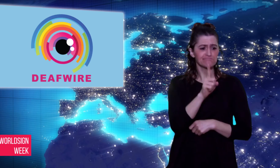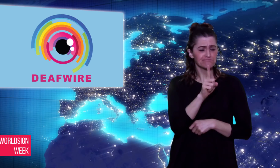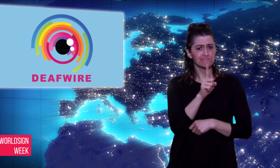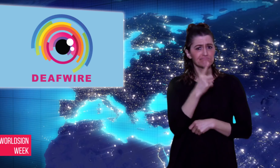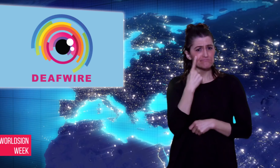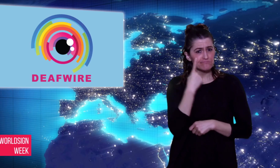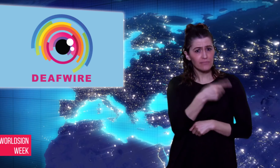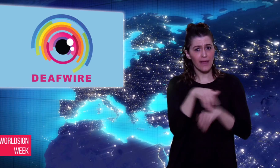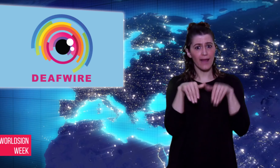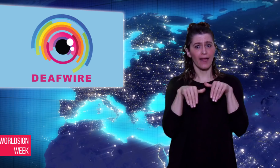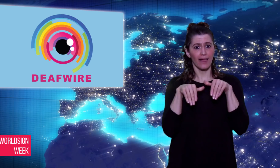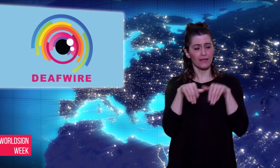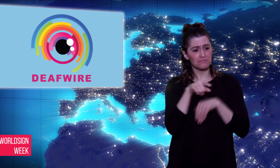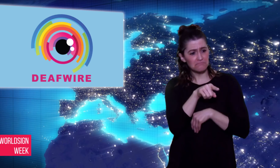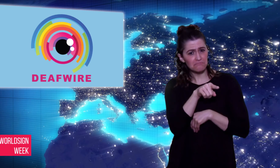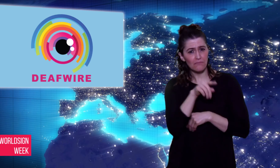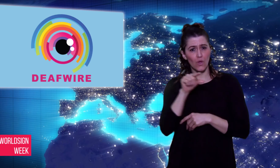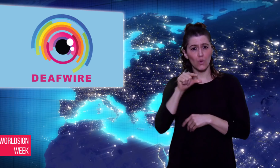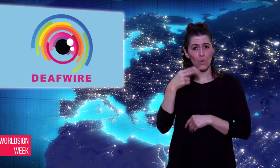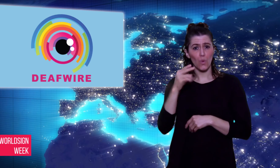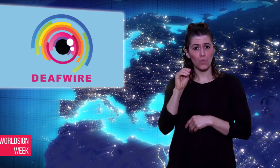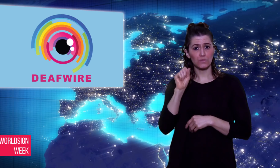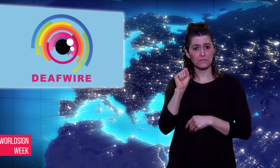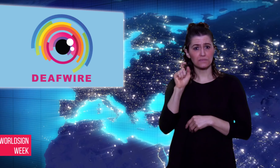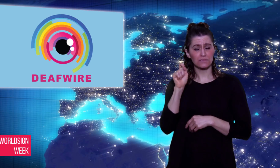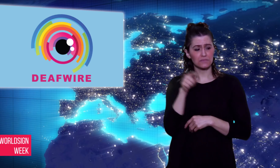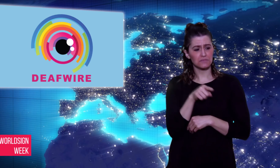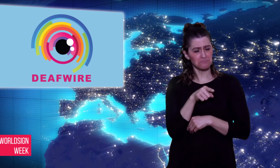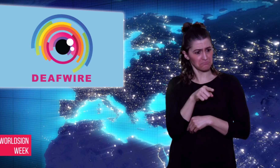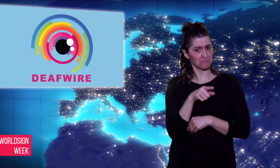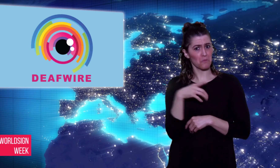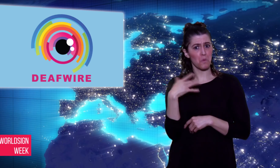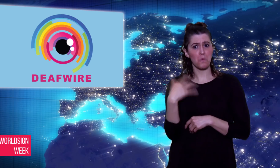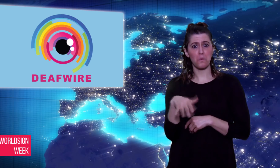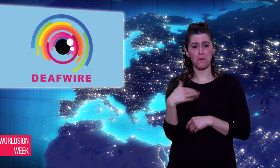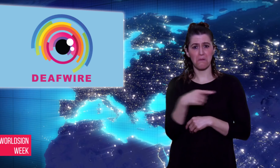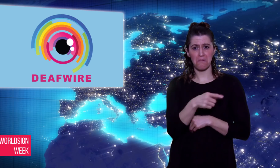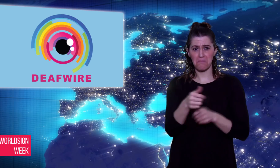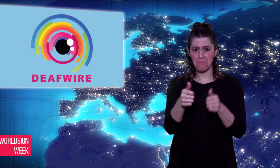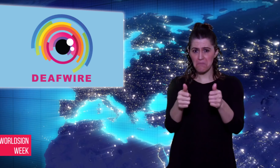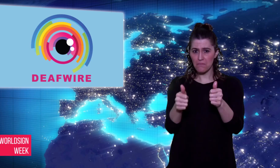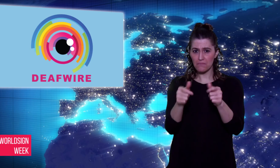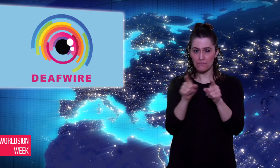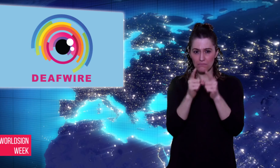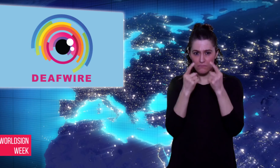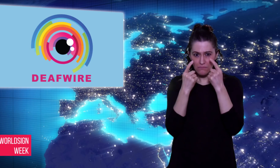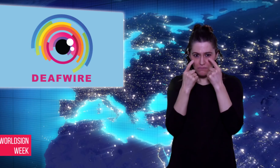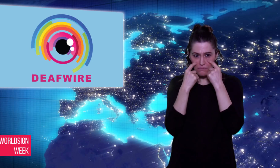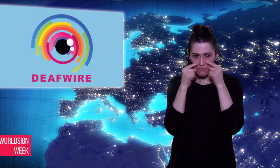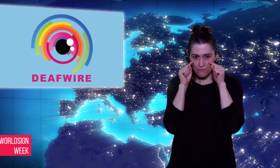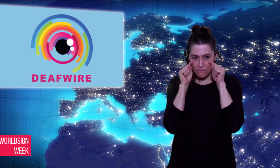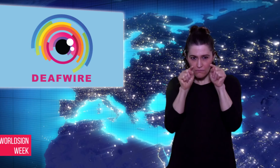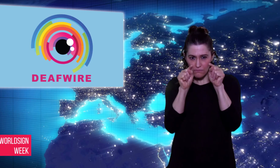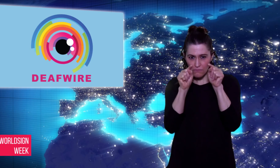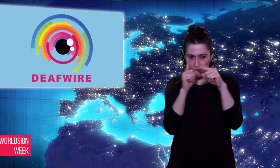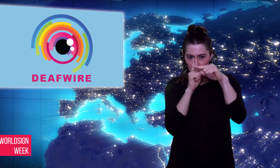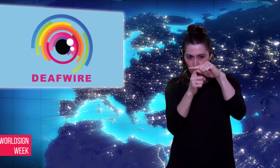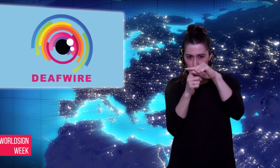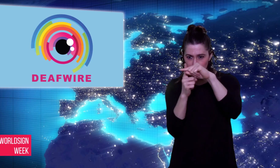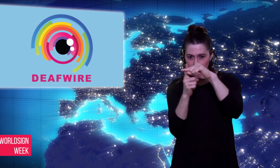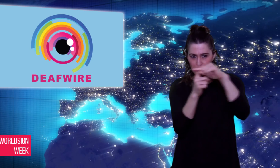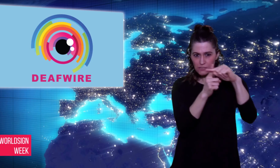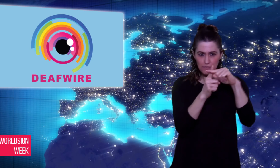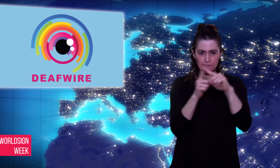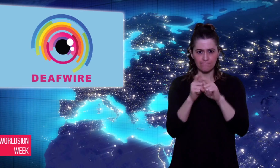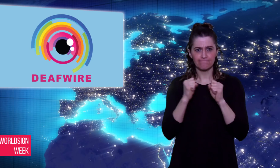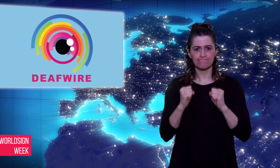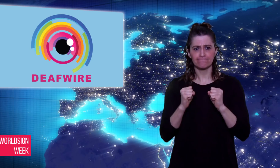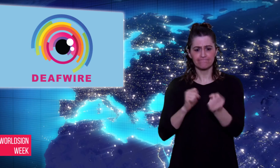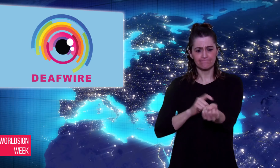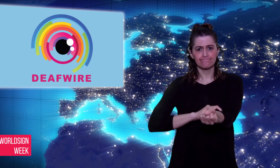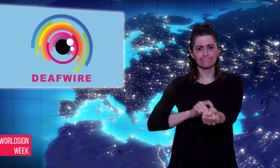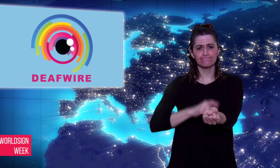Ghost to be focused and determined when